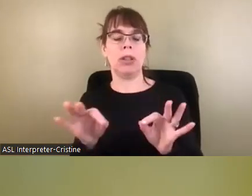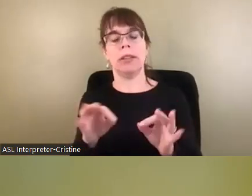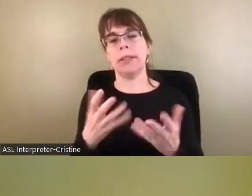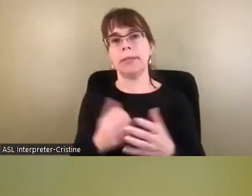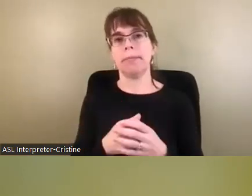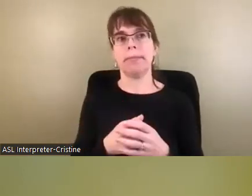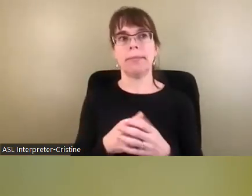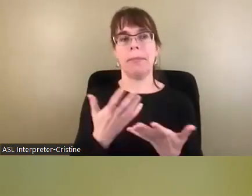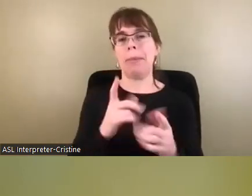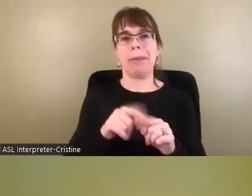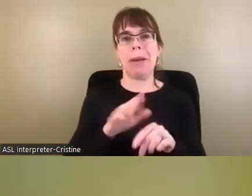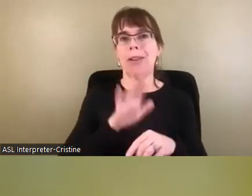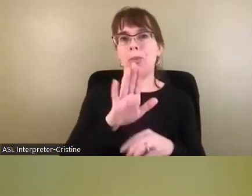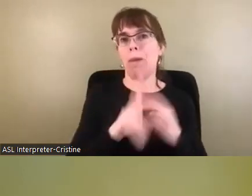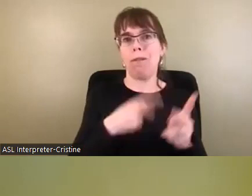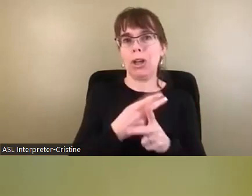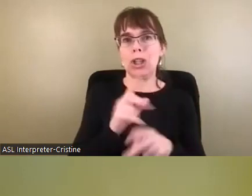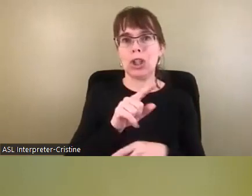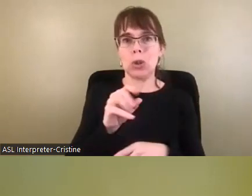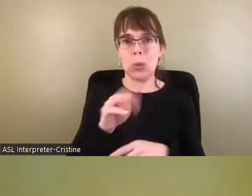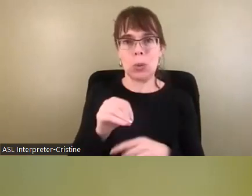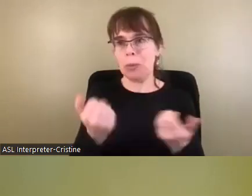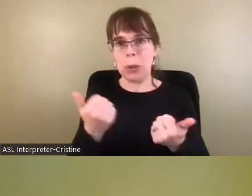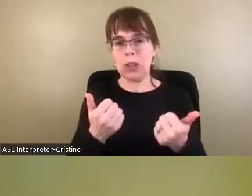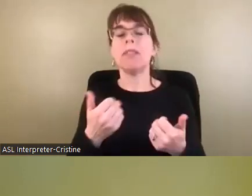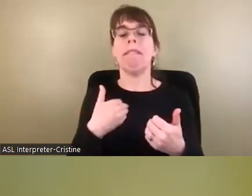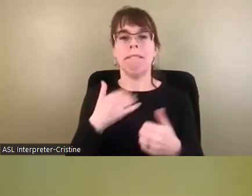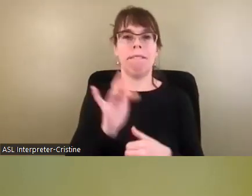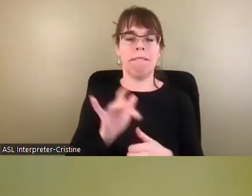your version of Zoom what that looks like. Again, if you have any questions about any